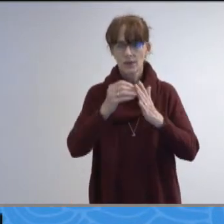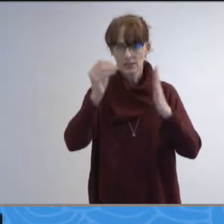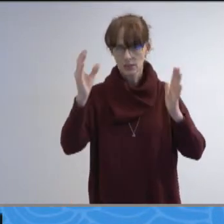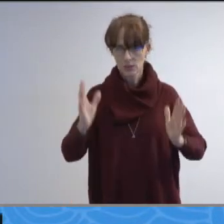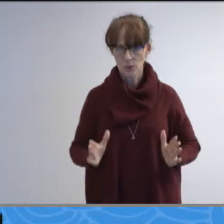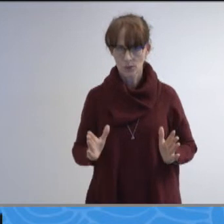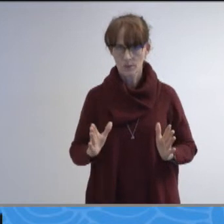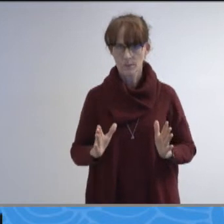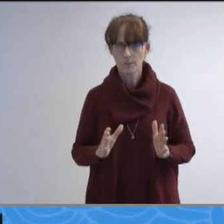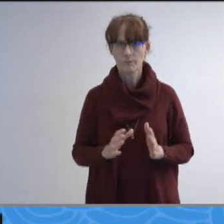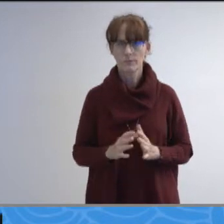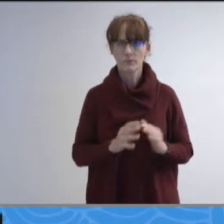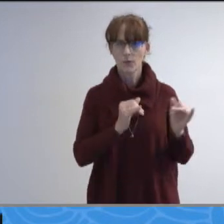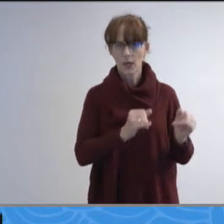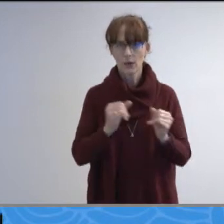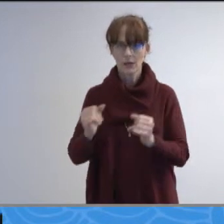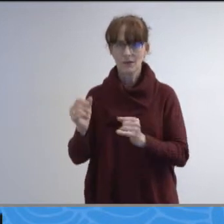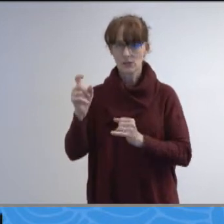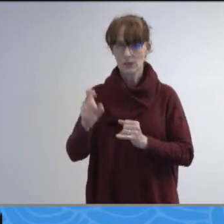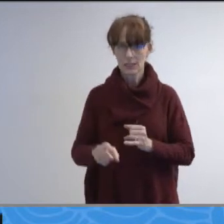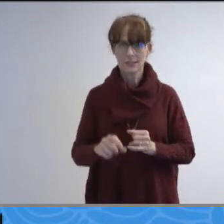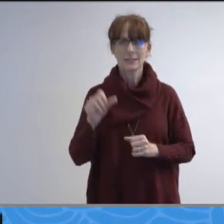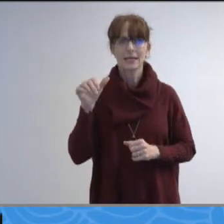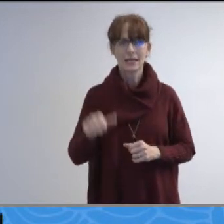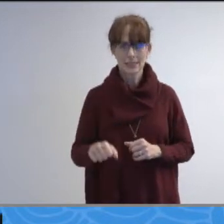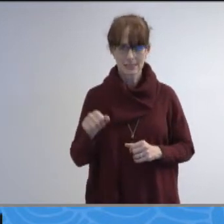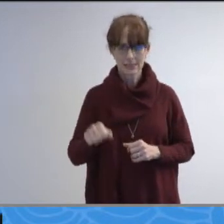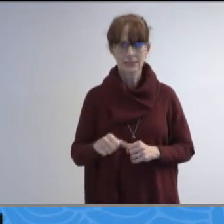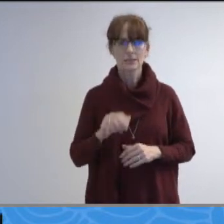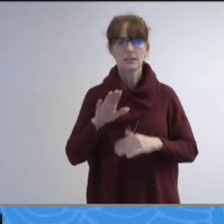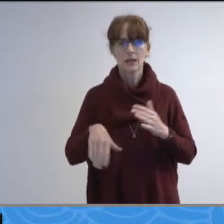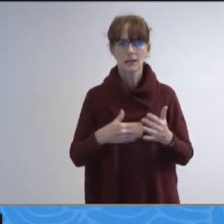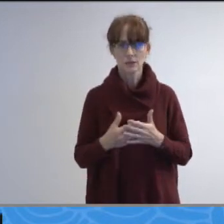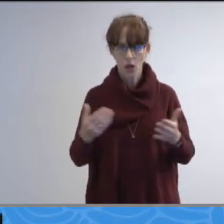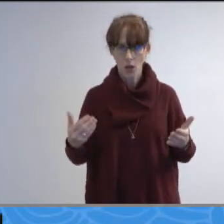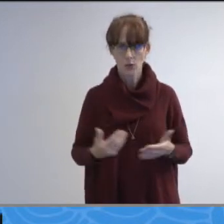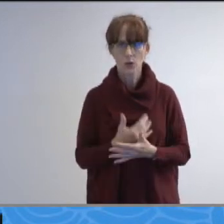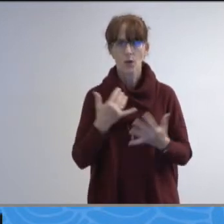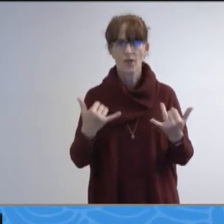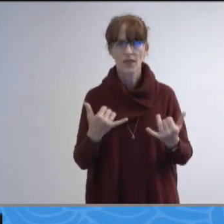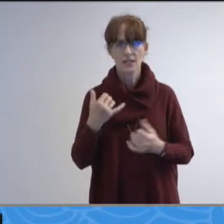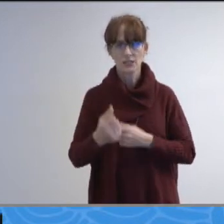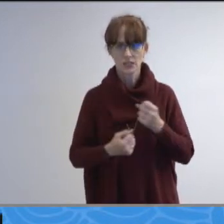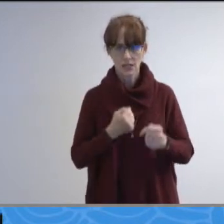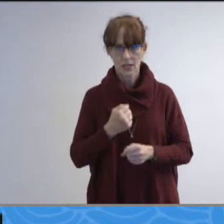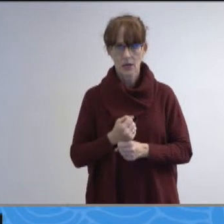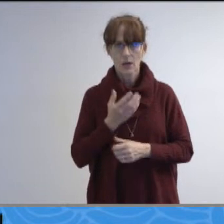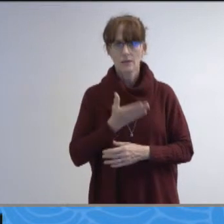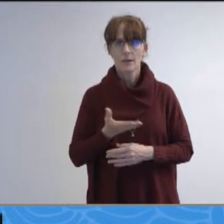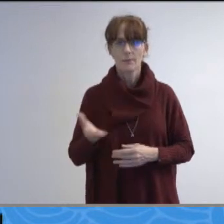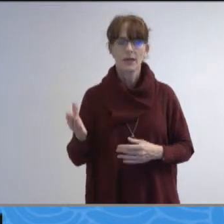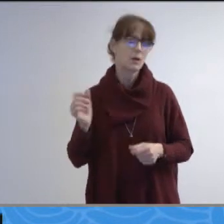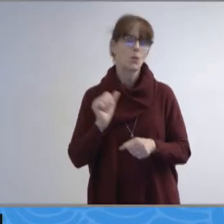to address their individual needs. So yes, it is all new this year. So it is something that we were working